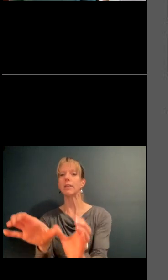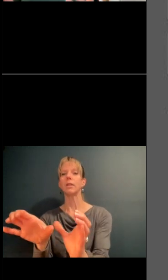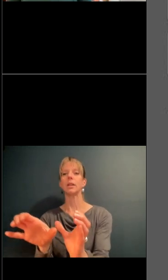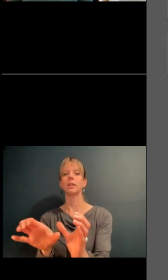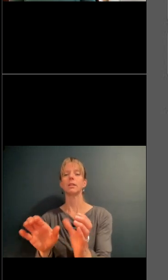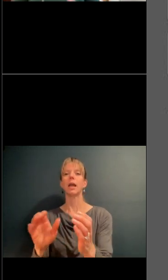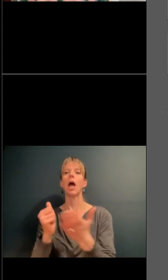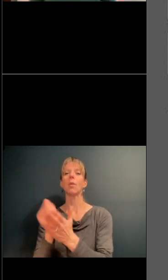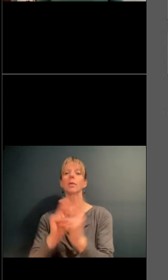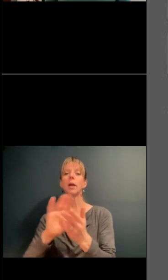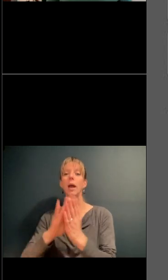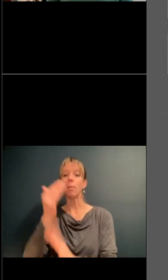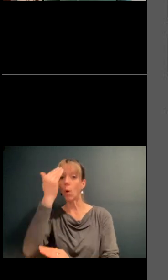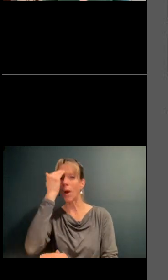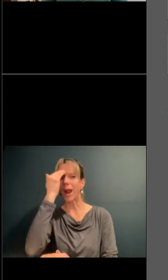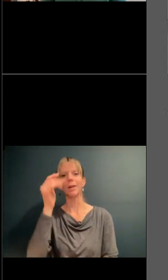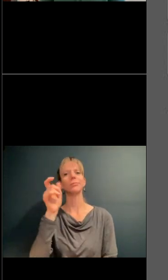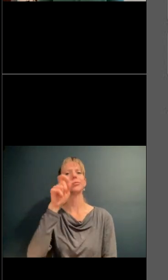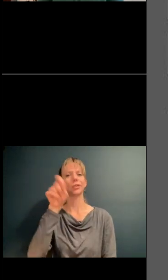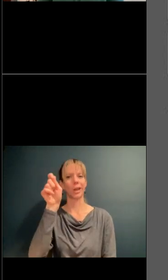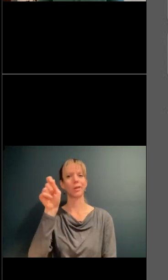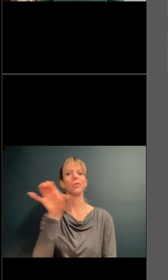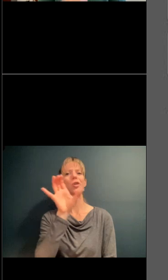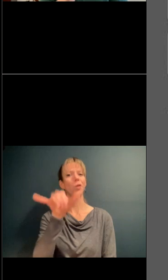We do that all throughout the year. And that's important.